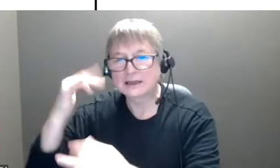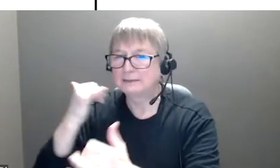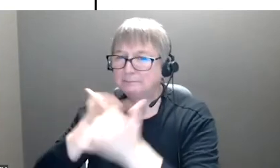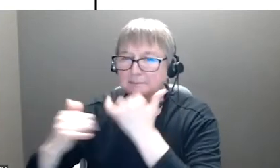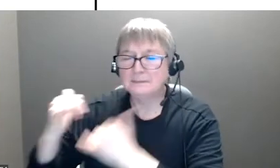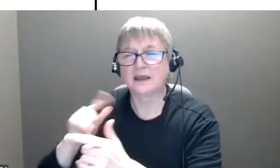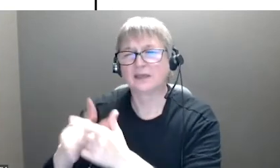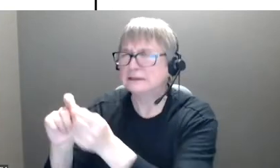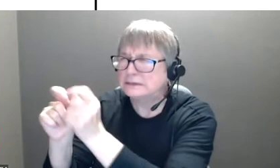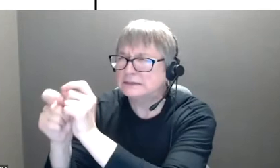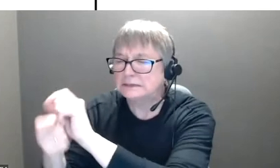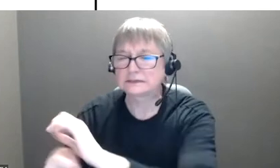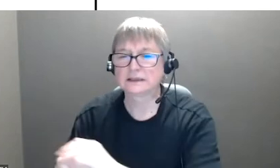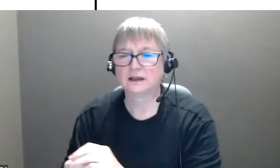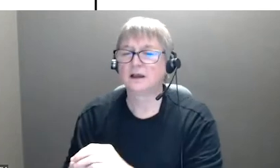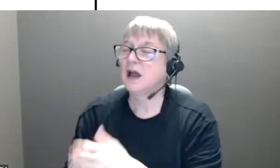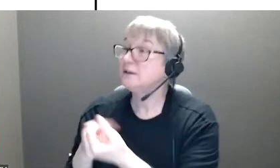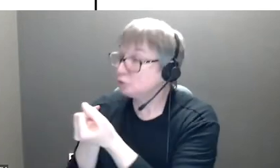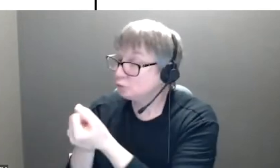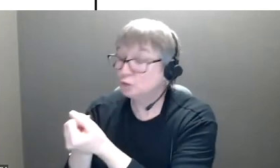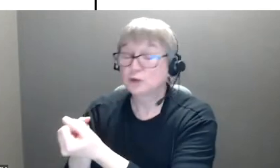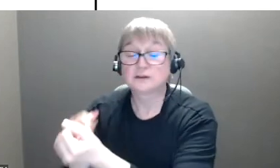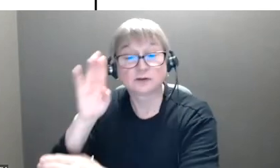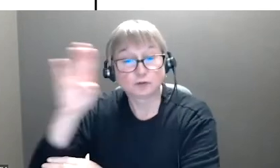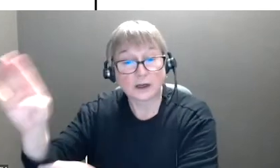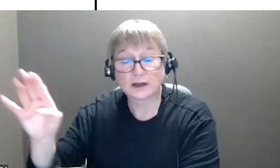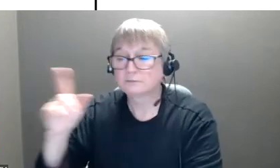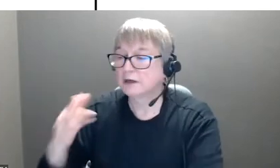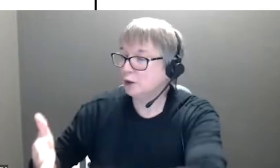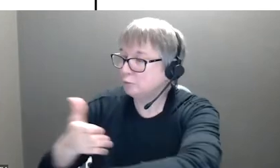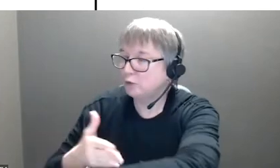to improve human resource capacities, connecting employers and persons with disabilities.